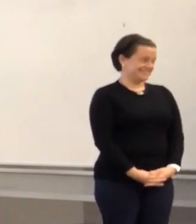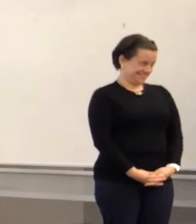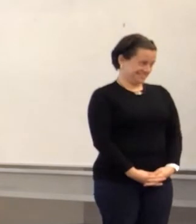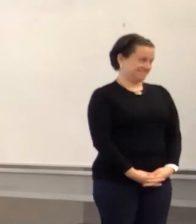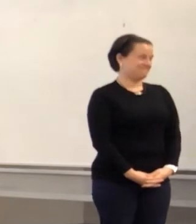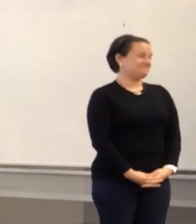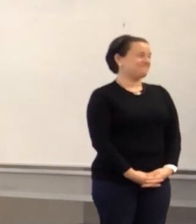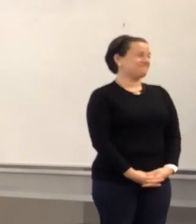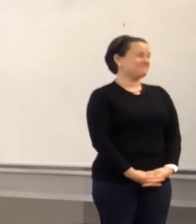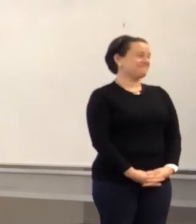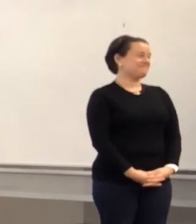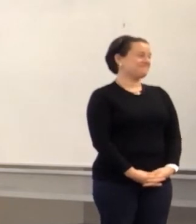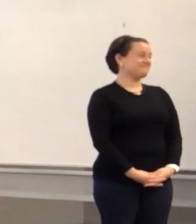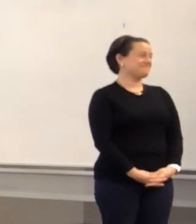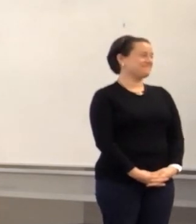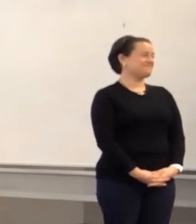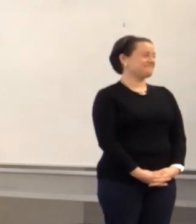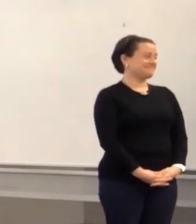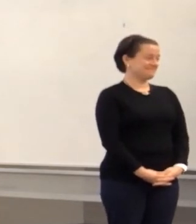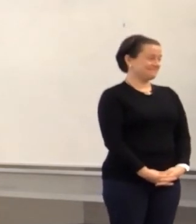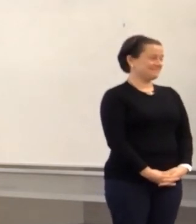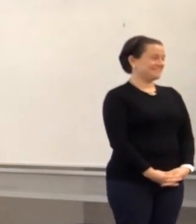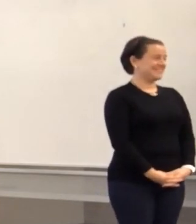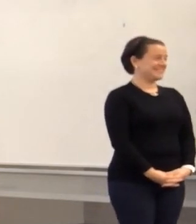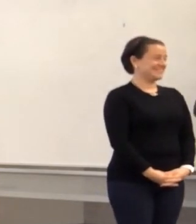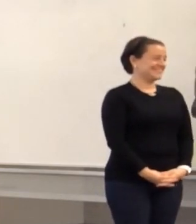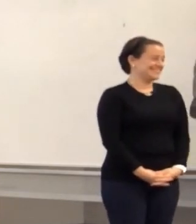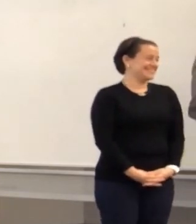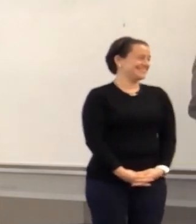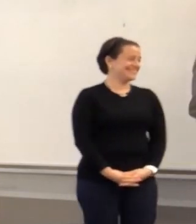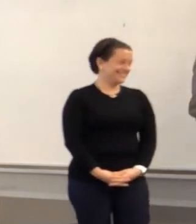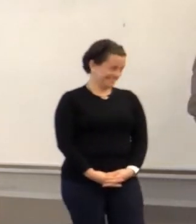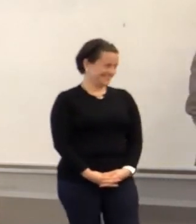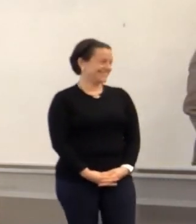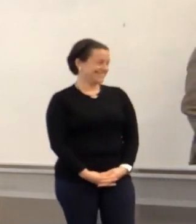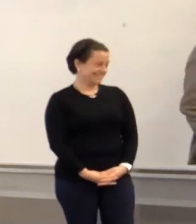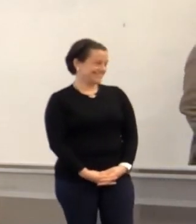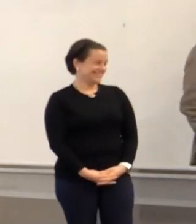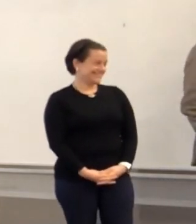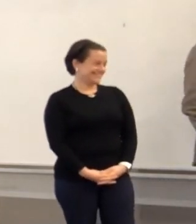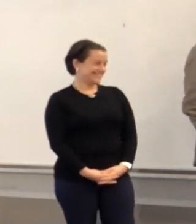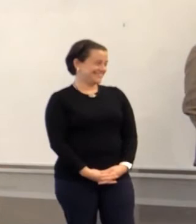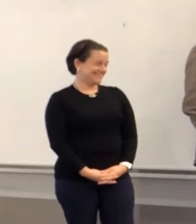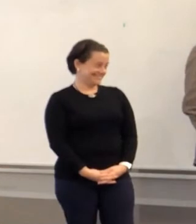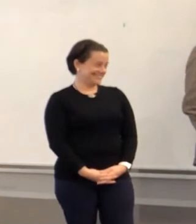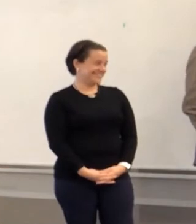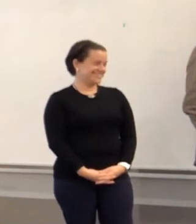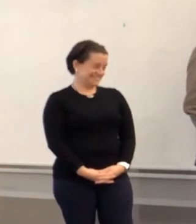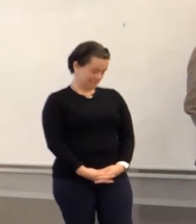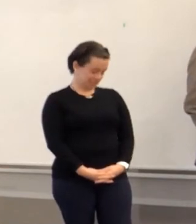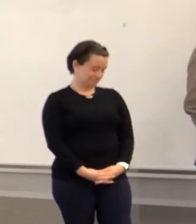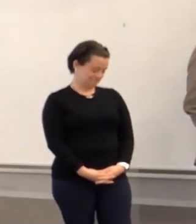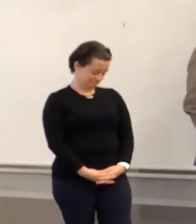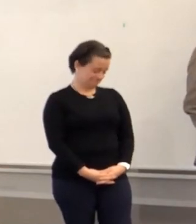So, think about that, strike while the iron is hot congress. But I know it's more than just about--